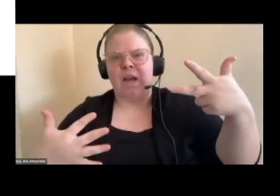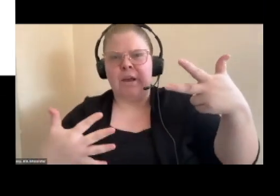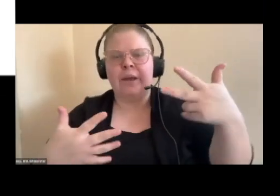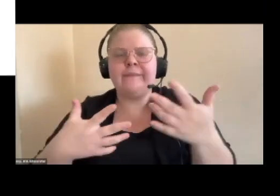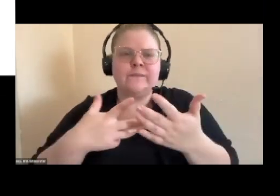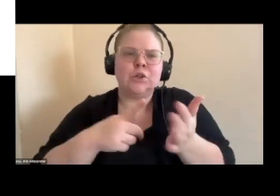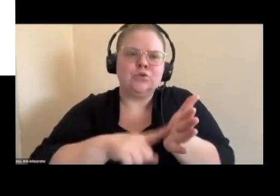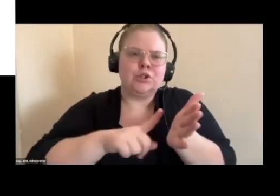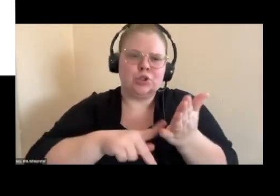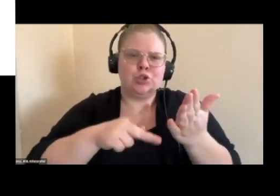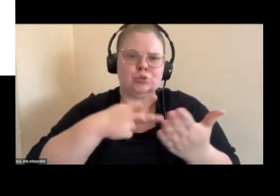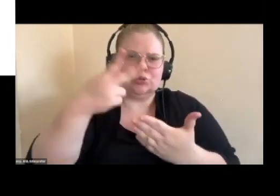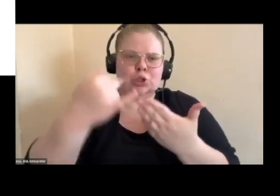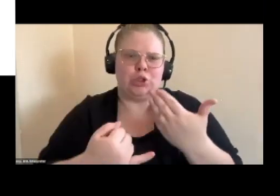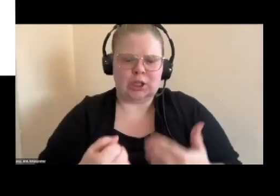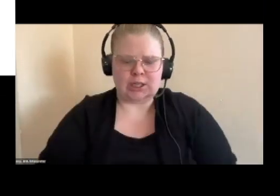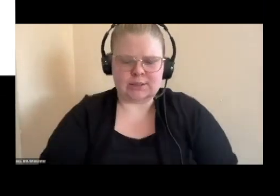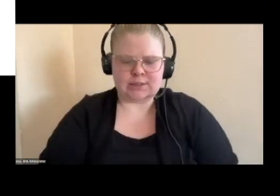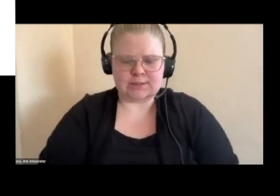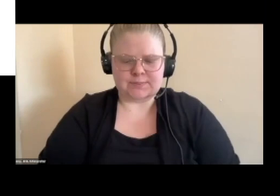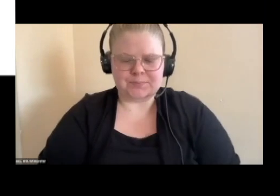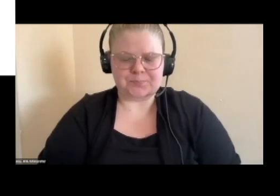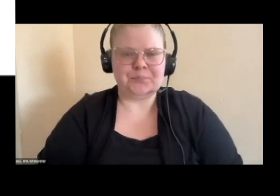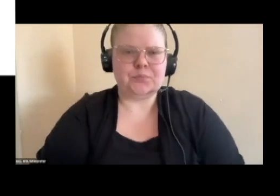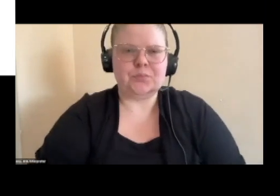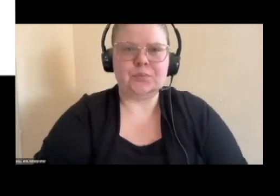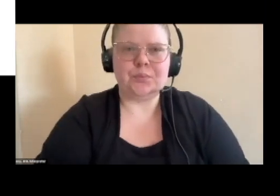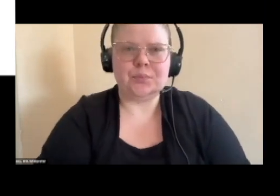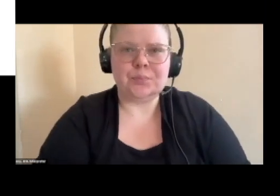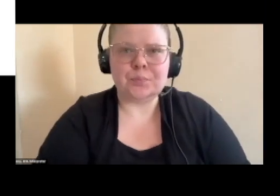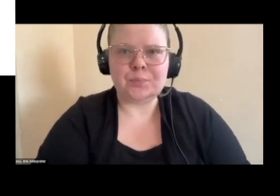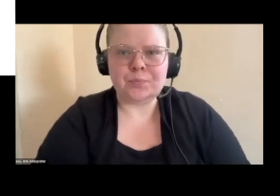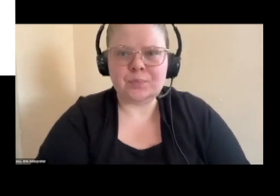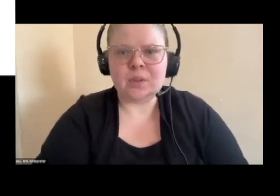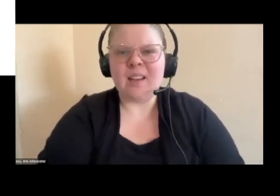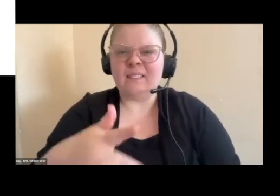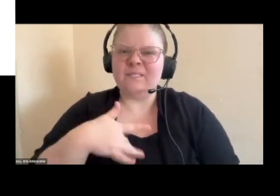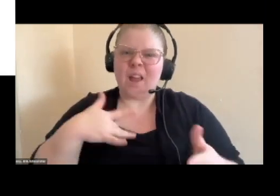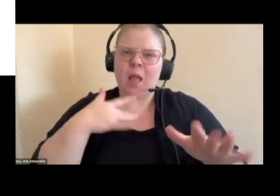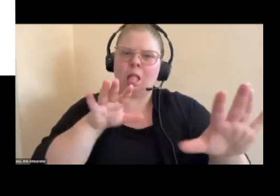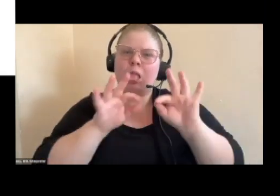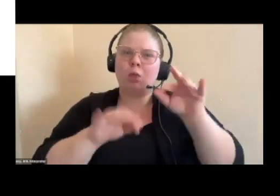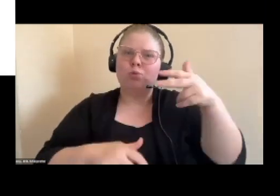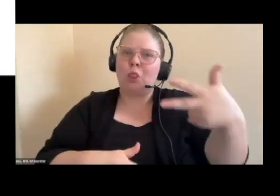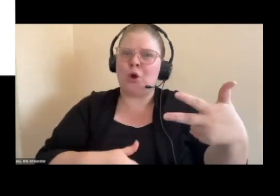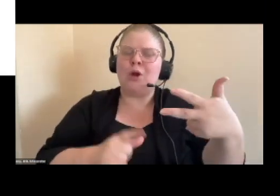that I think may be most important to our stakeholders here.